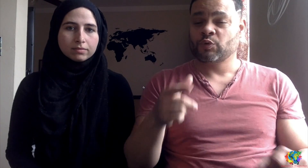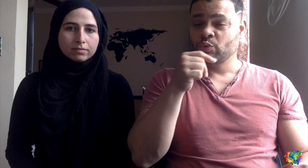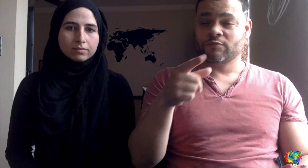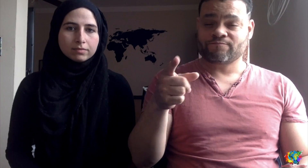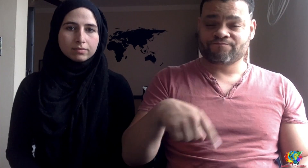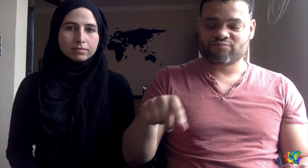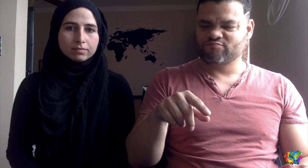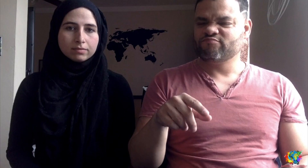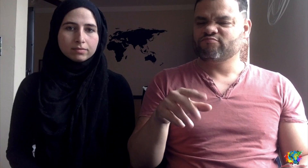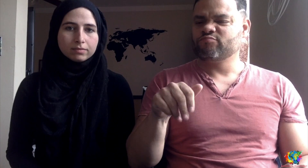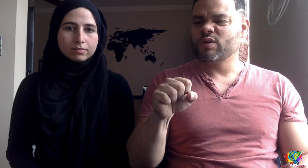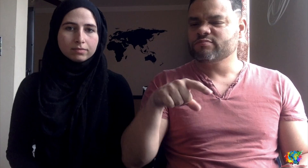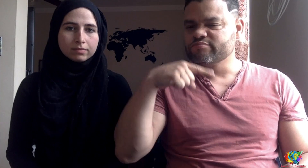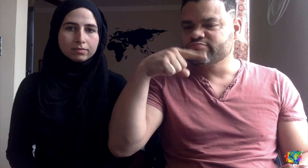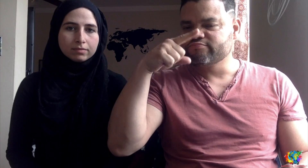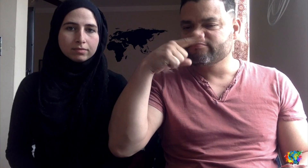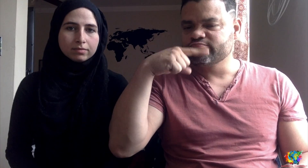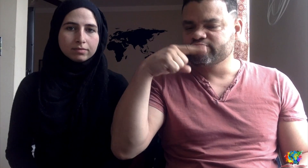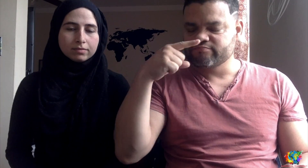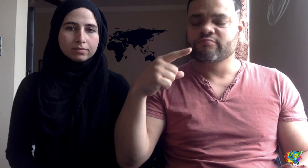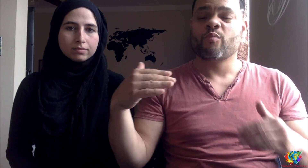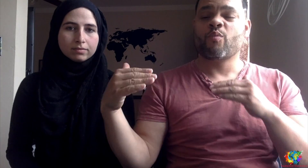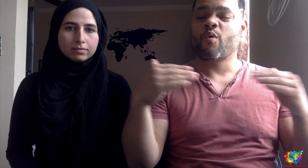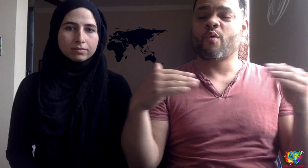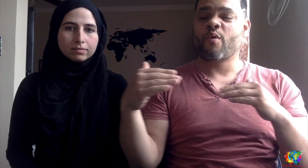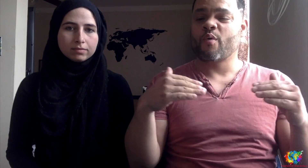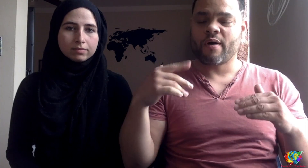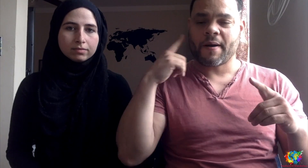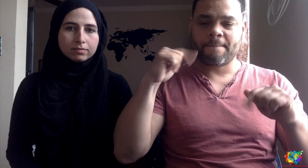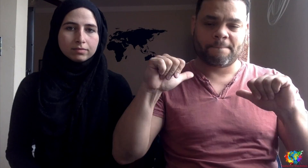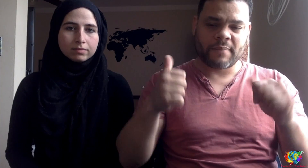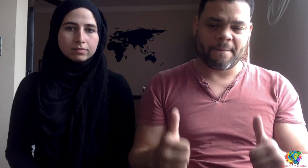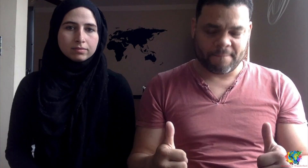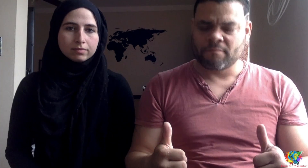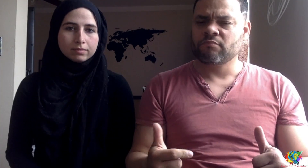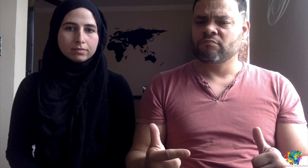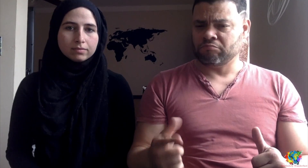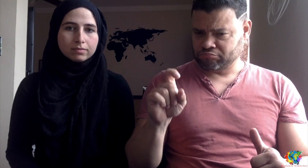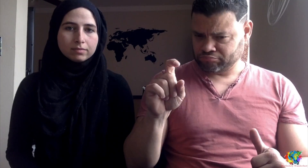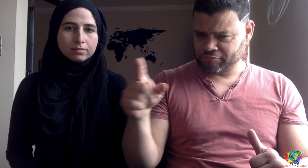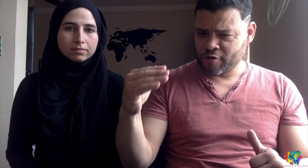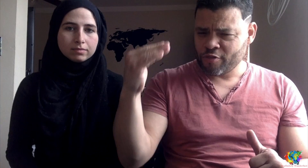Gregory: Who are they? They were hearing Gregory: The war affected their hearing